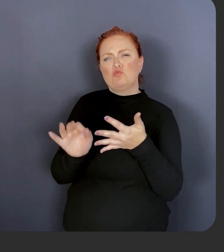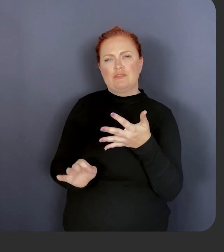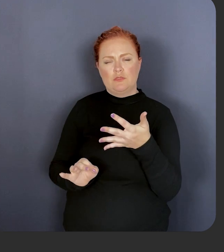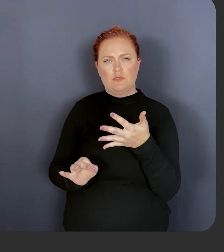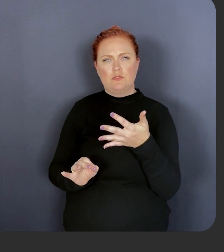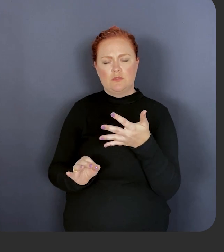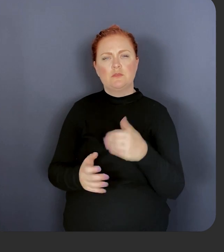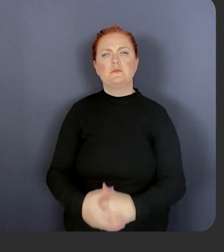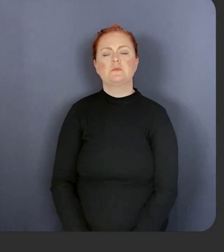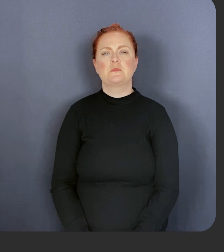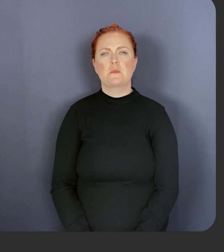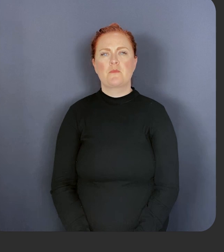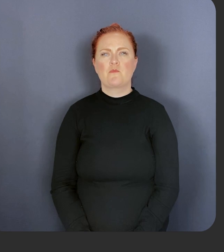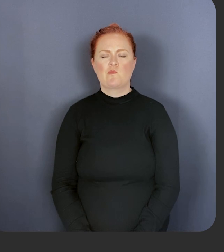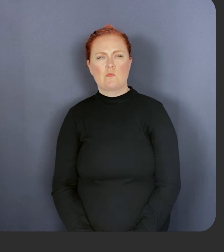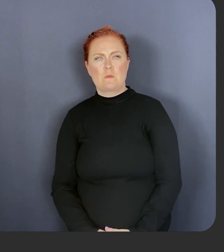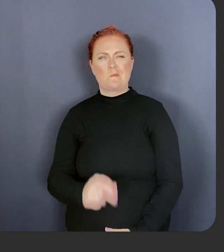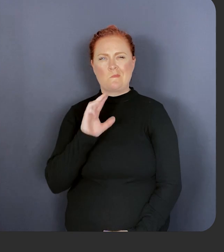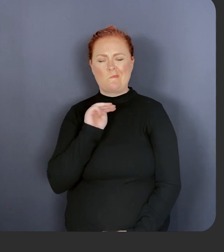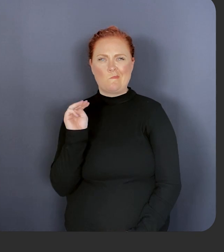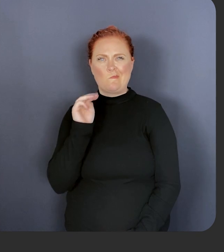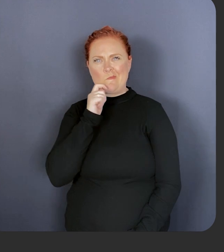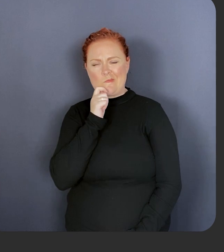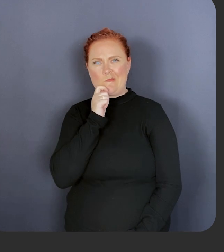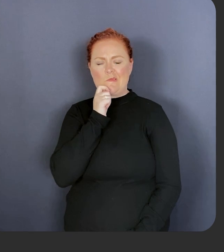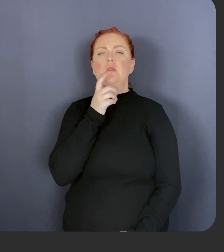a little bit differently here.